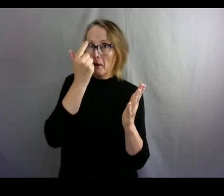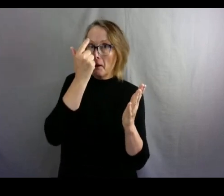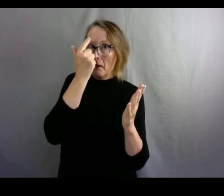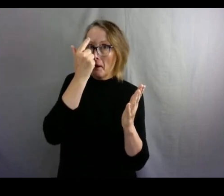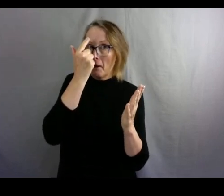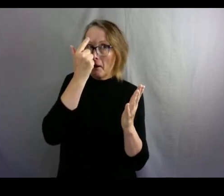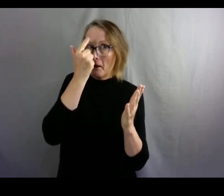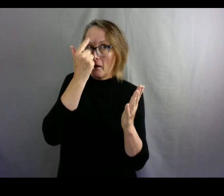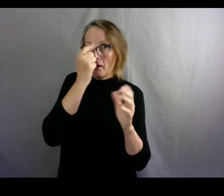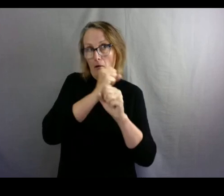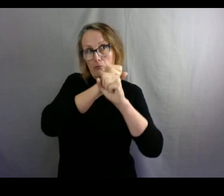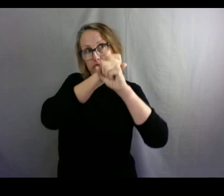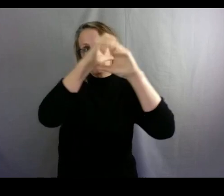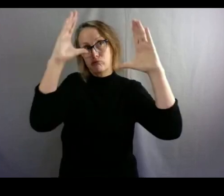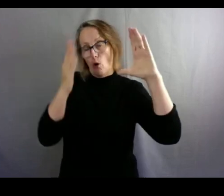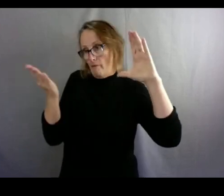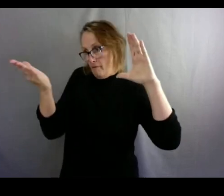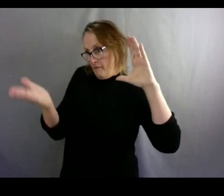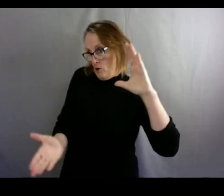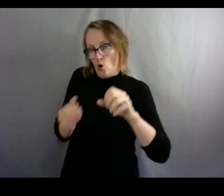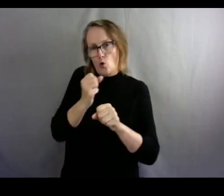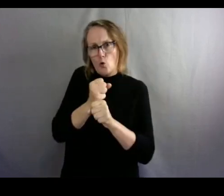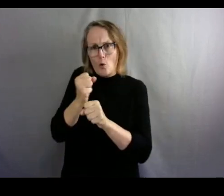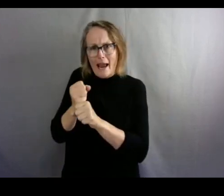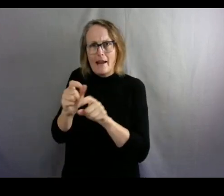And that image has been sort of solid in this sense